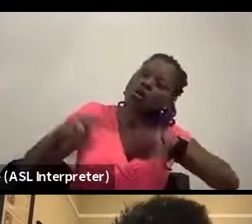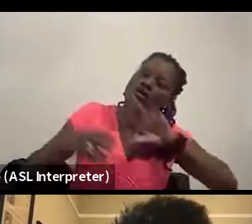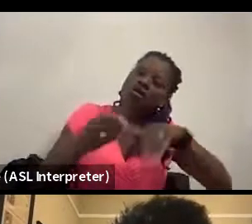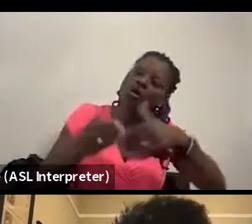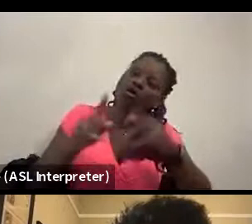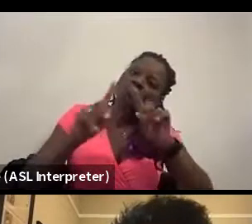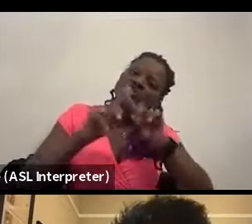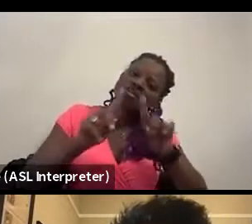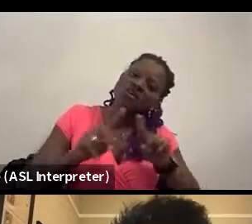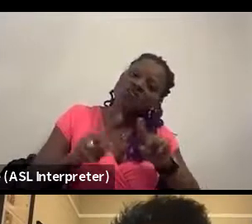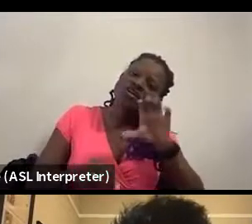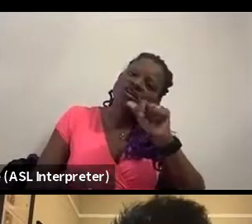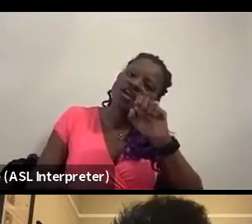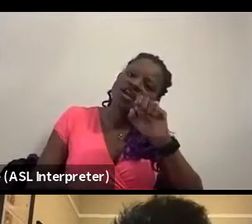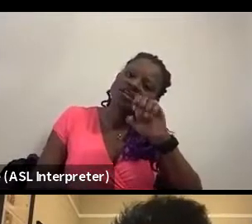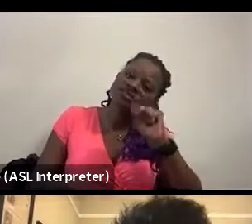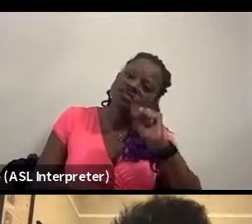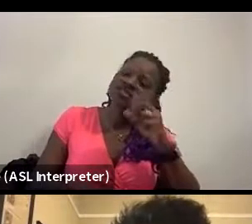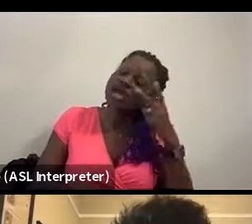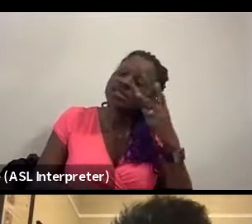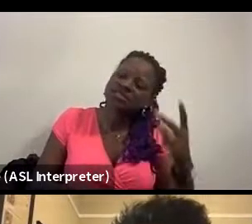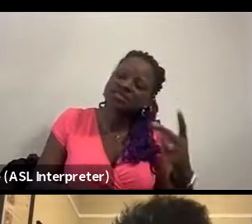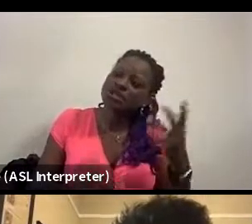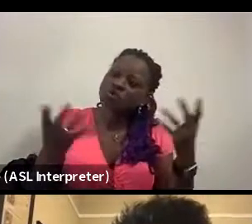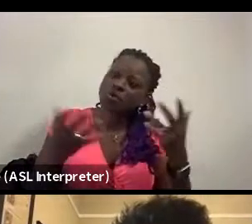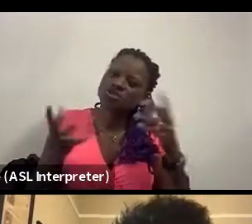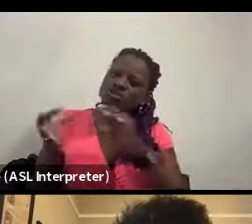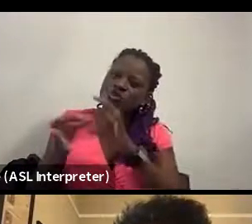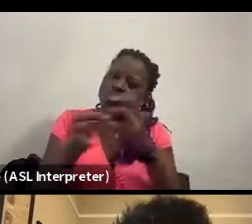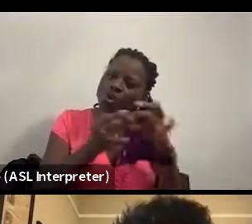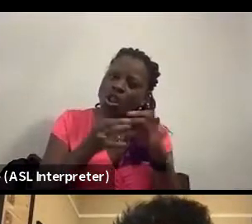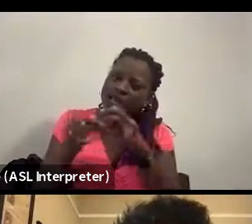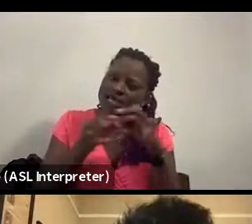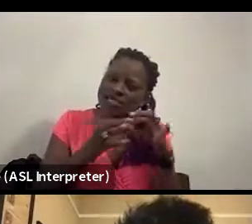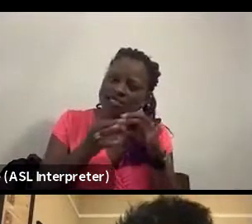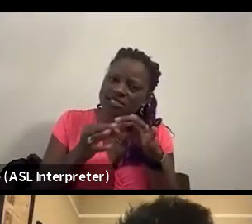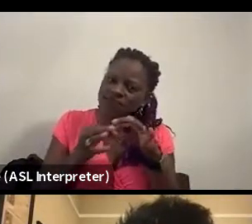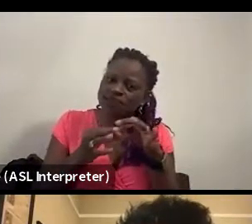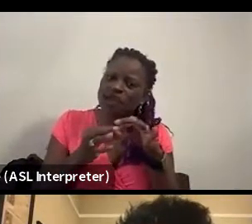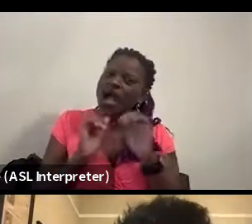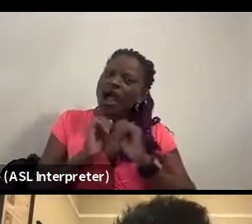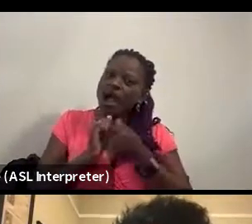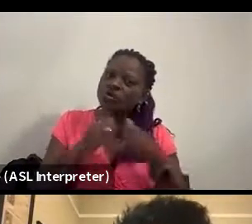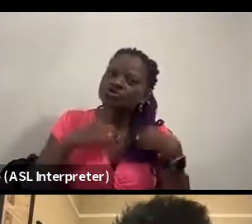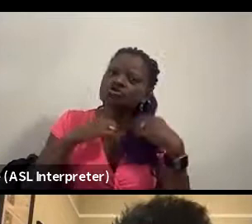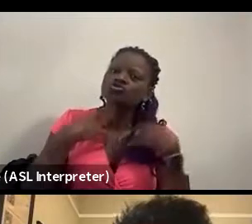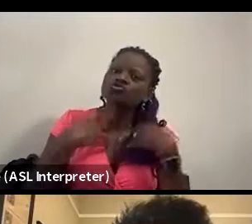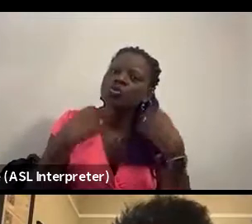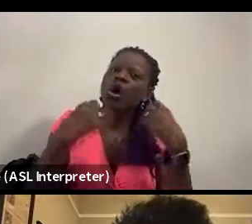determine if there is a correlation and if so, how strong that is. And that's the basis for which any recommendations come out.